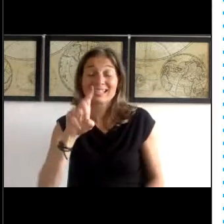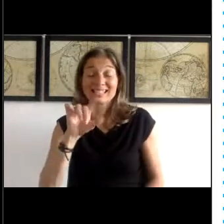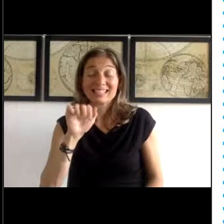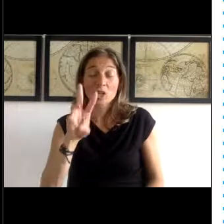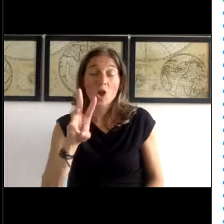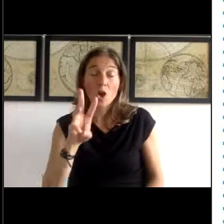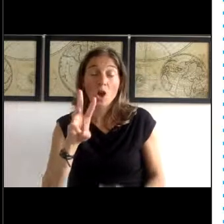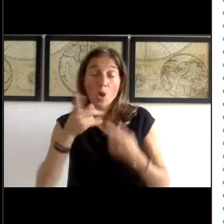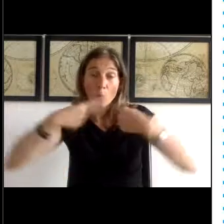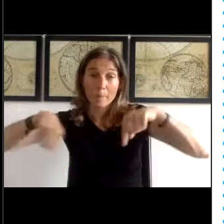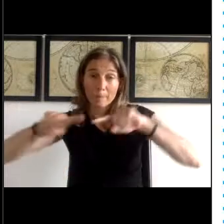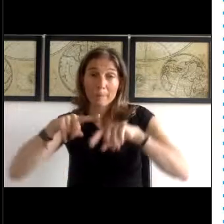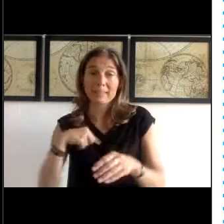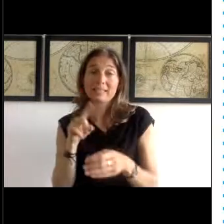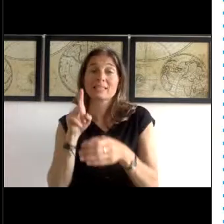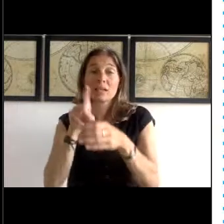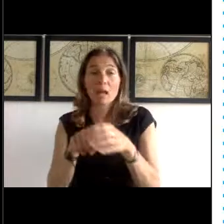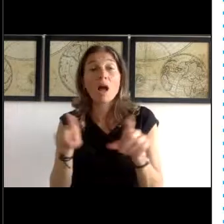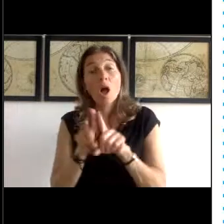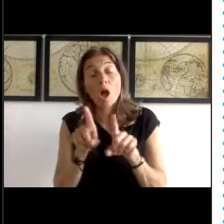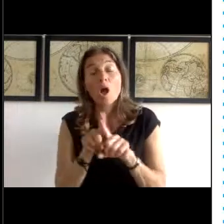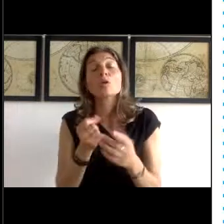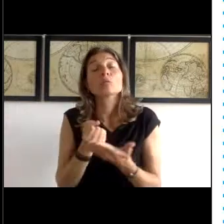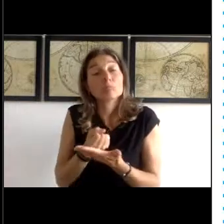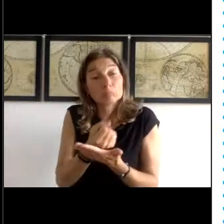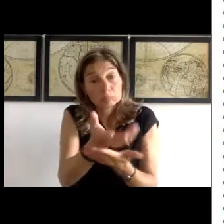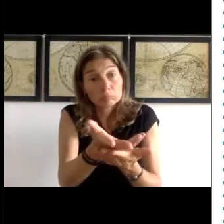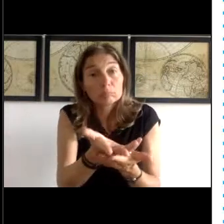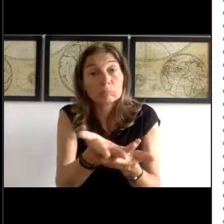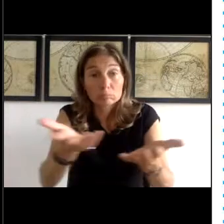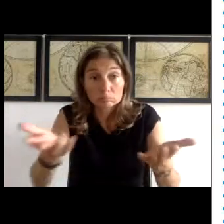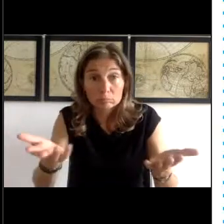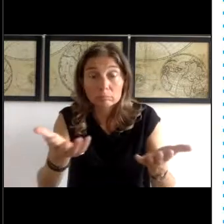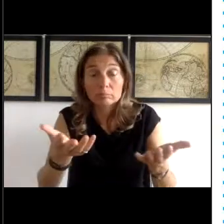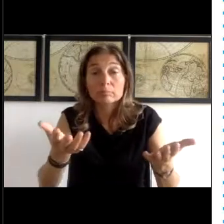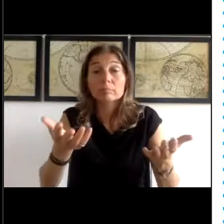So, the translation of the rules into the actual implementation.